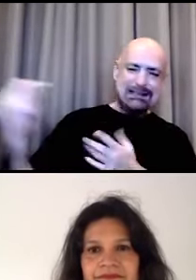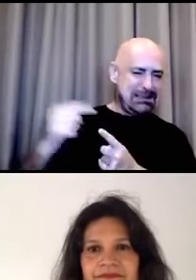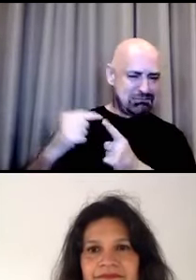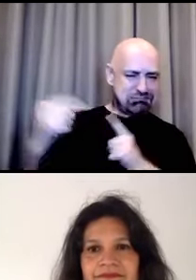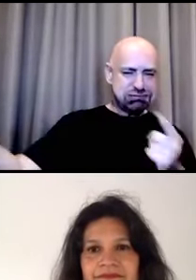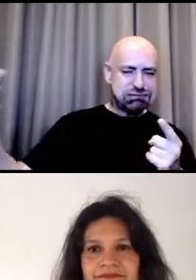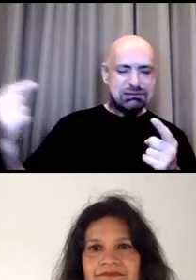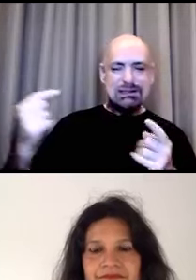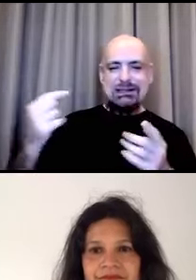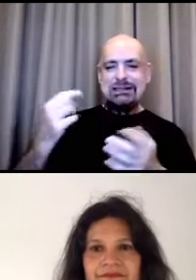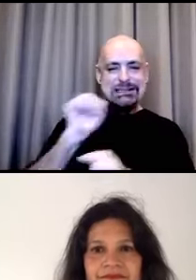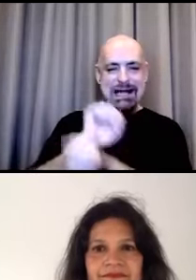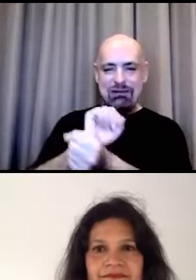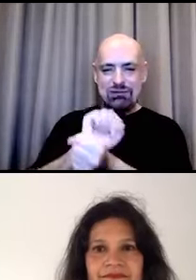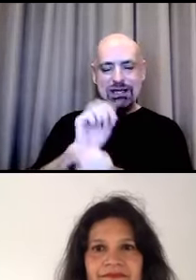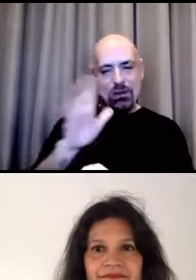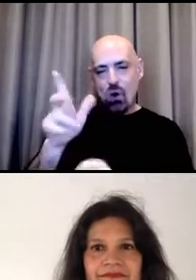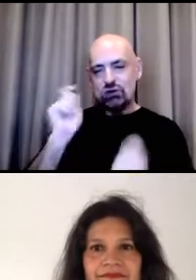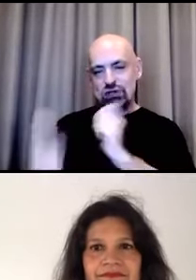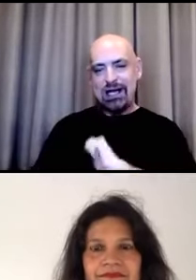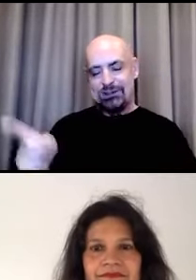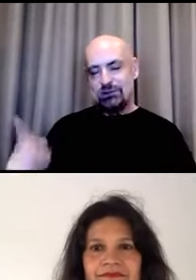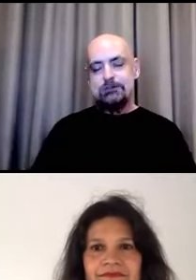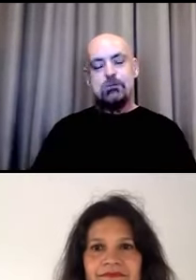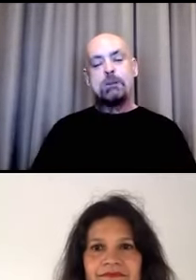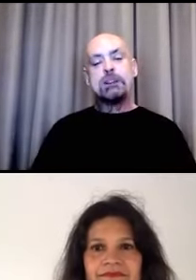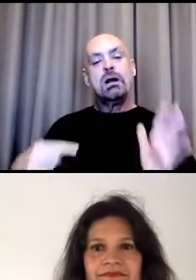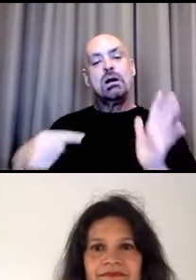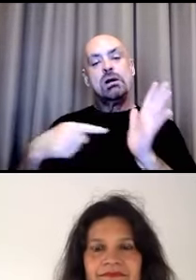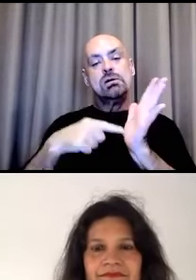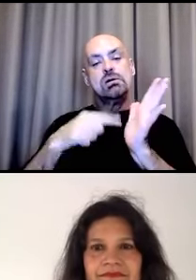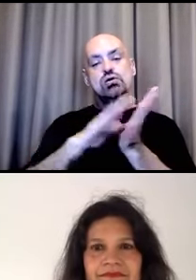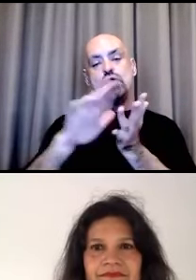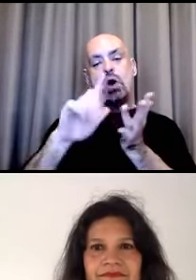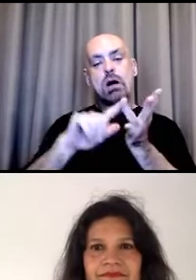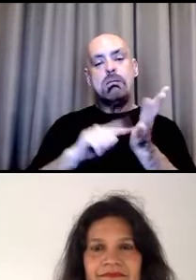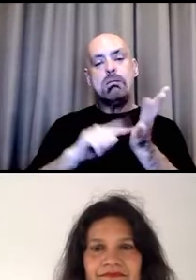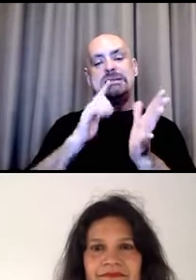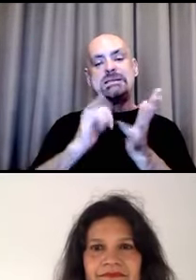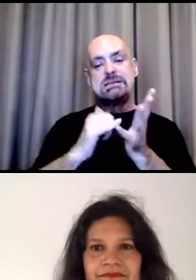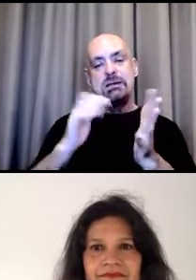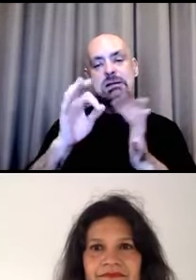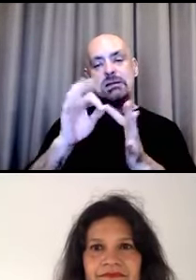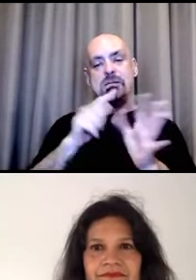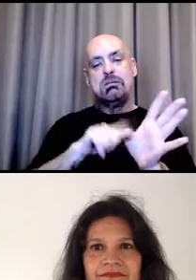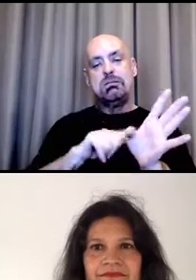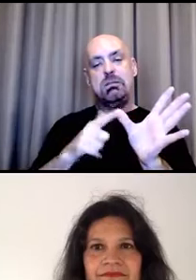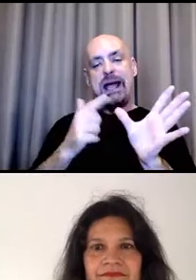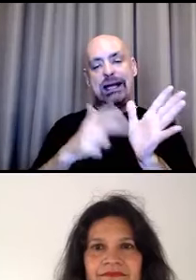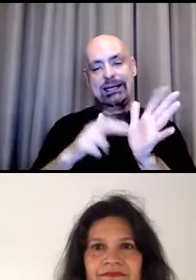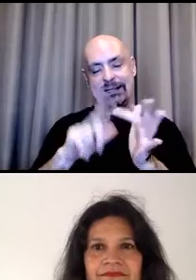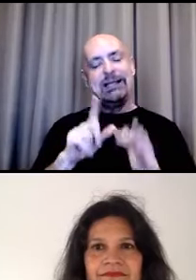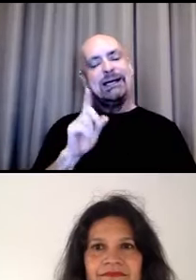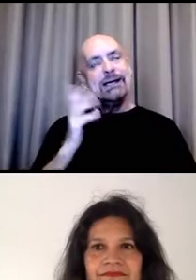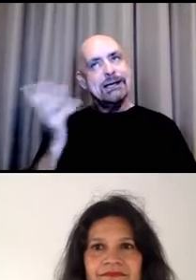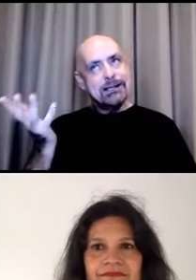and you mentioned which other supporter did you mention? You mentioned somebody's name other than